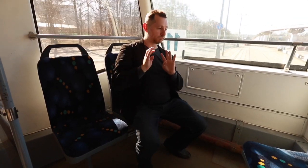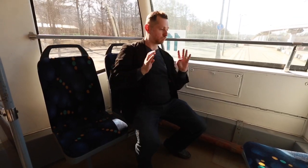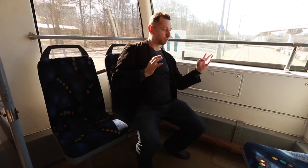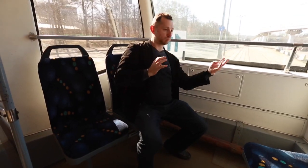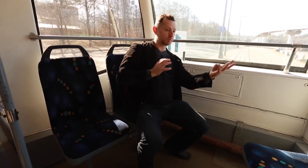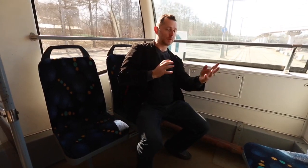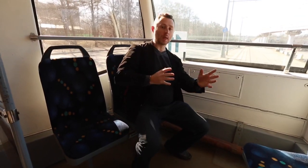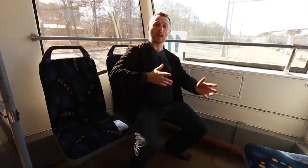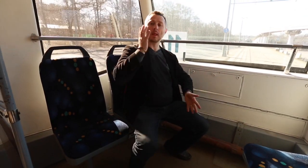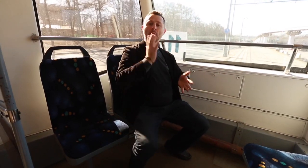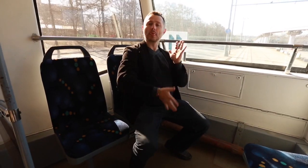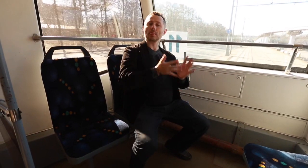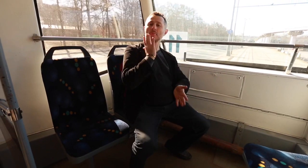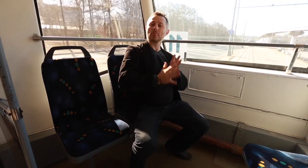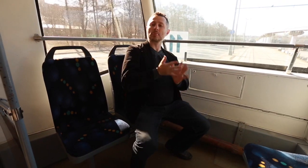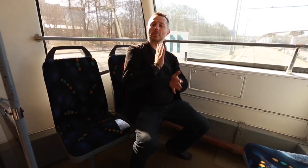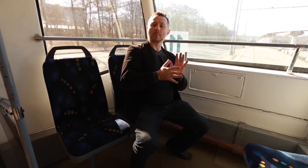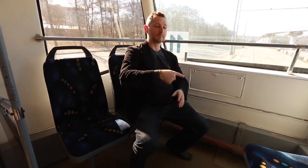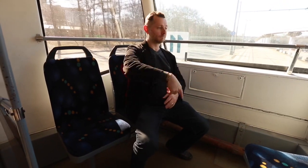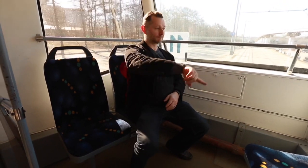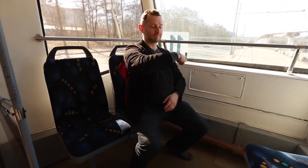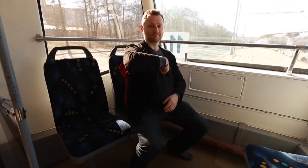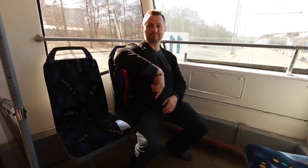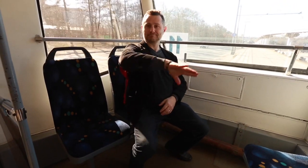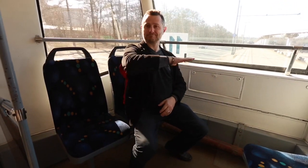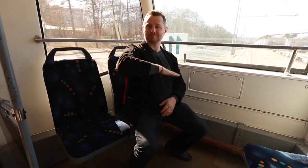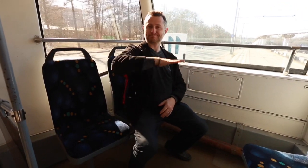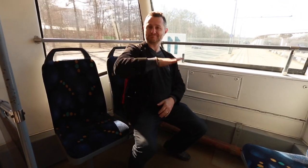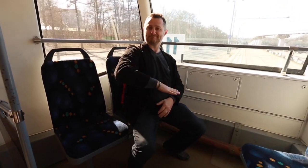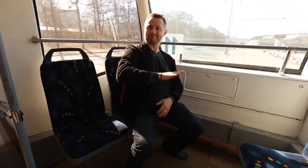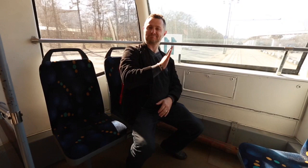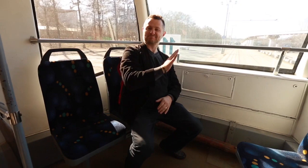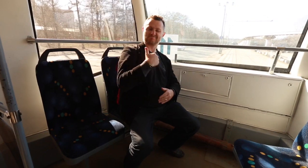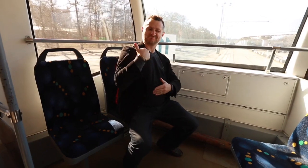the back of the car because there was